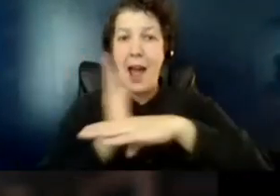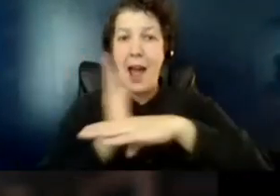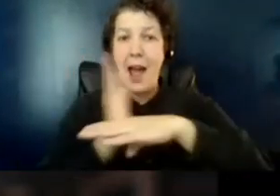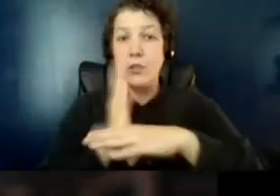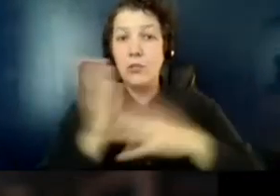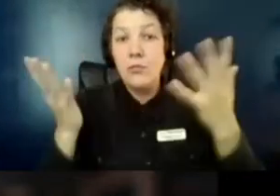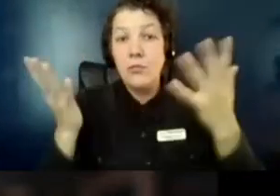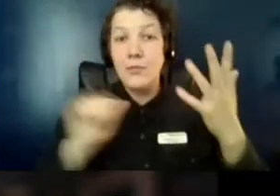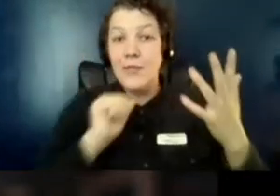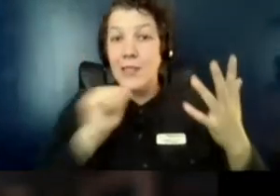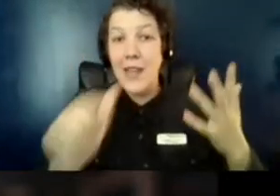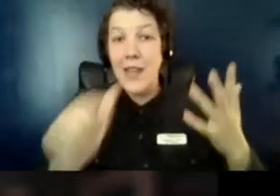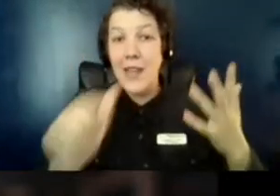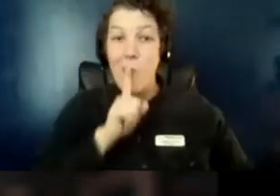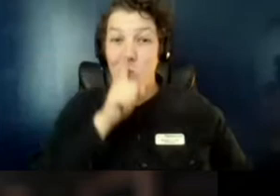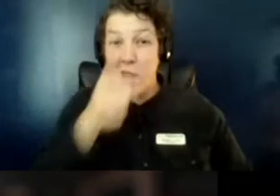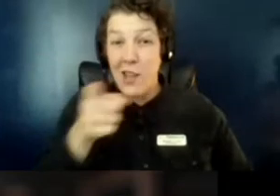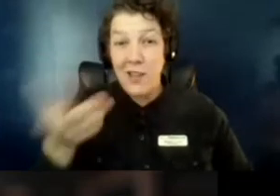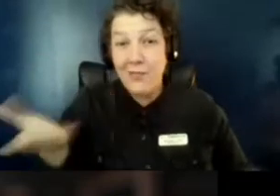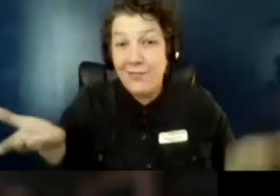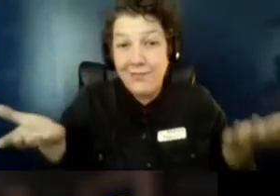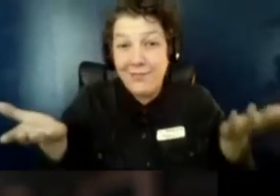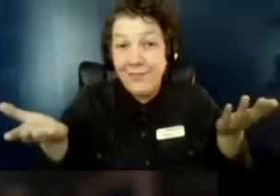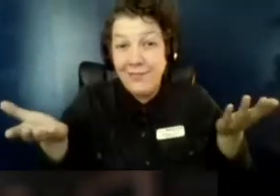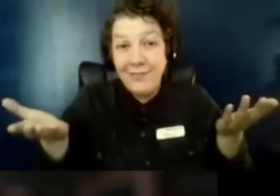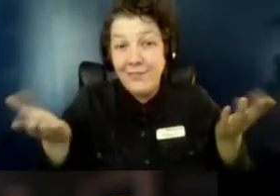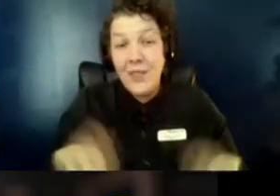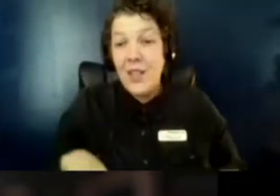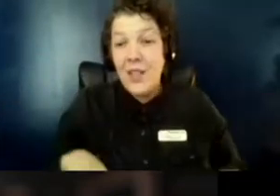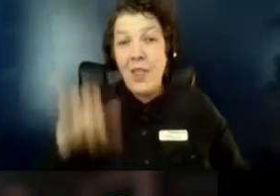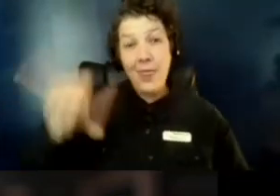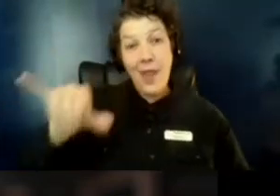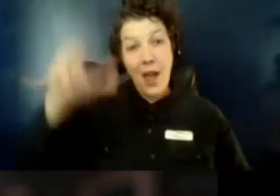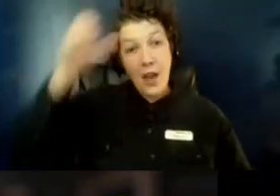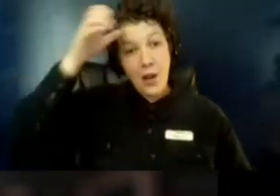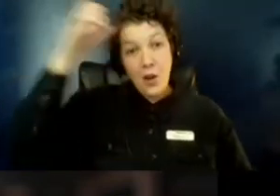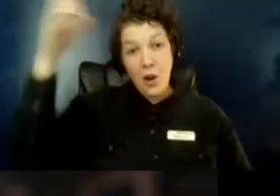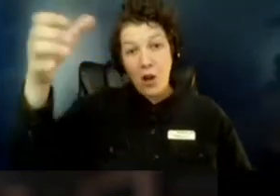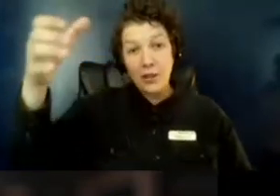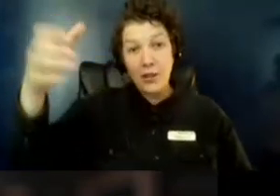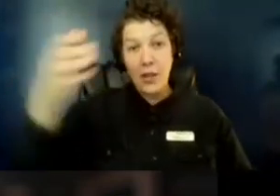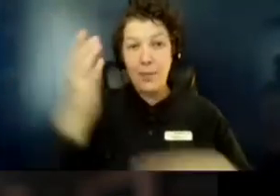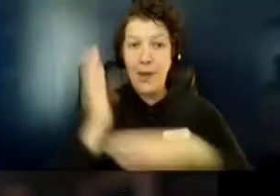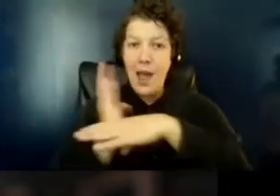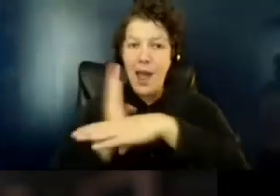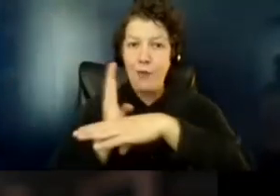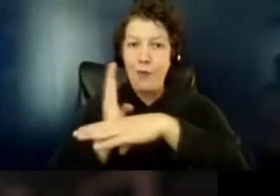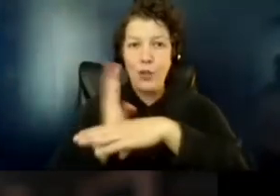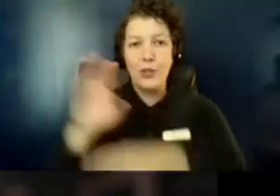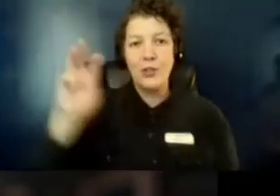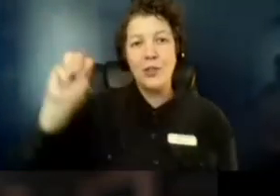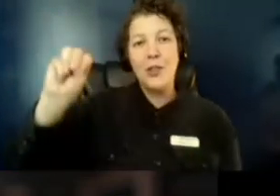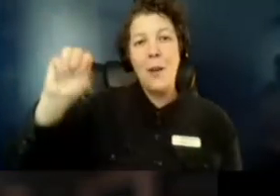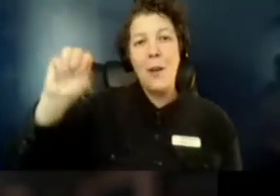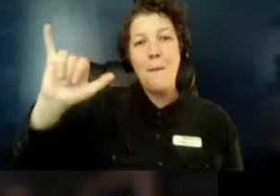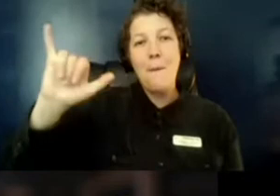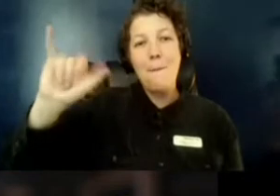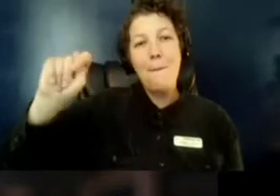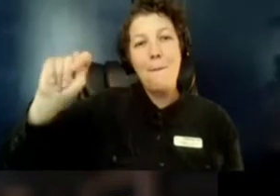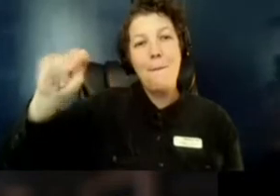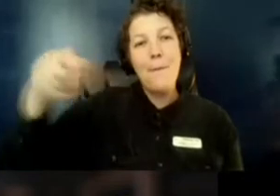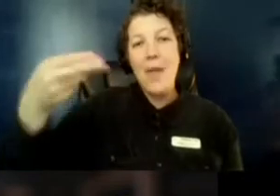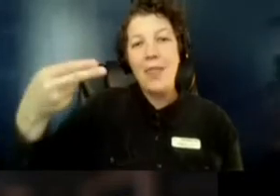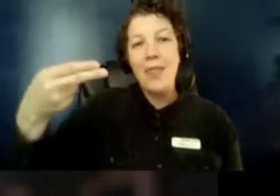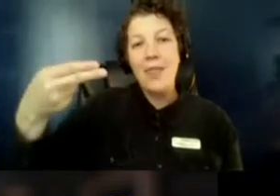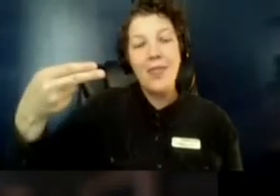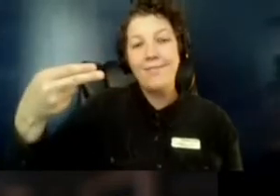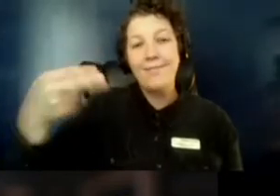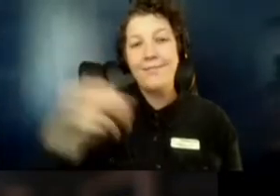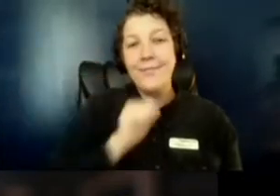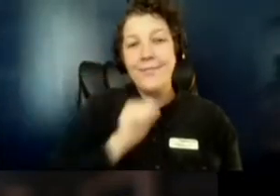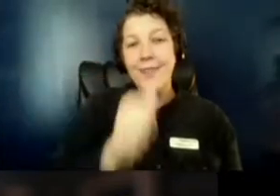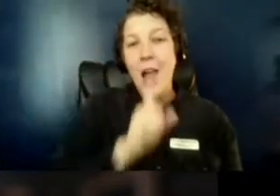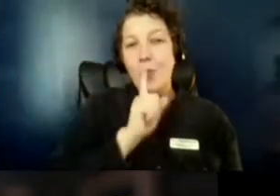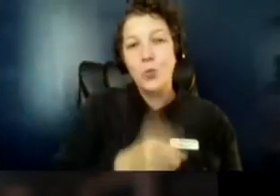This idea of an average is a myth. Now let's fast forward again to just last